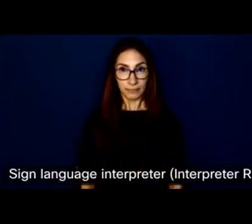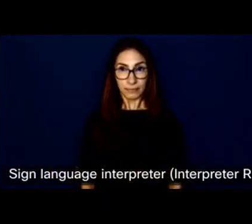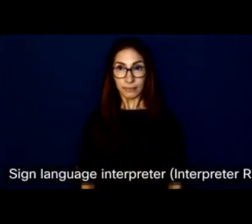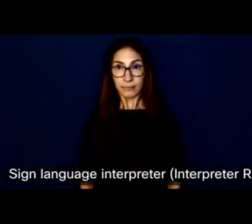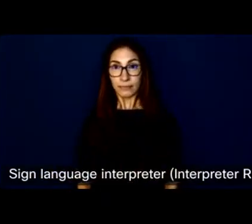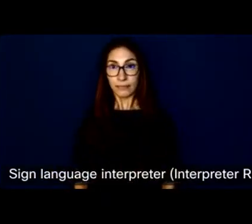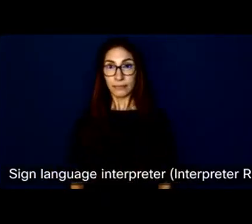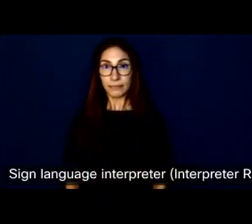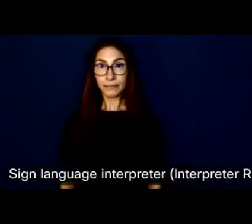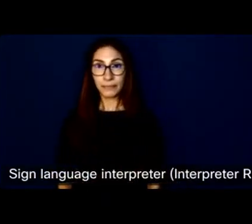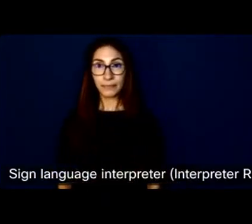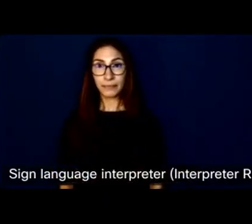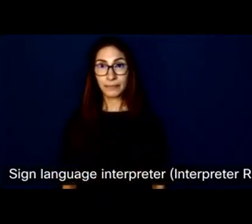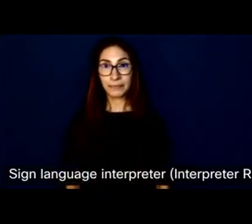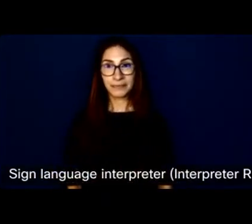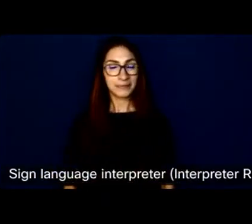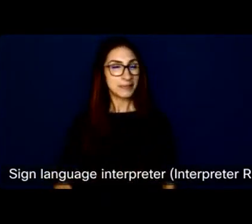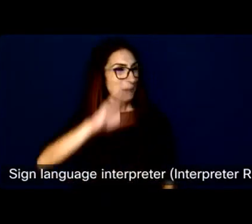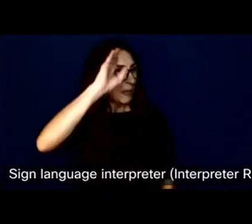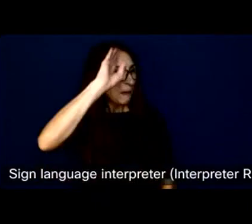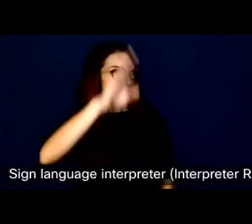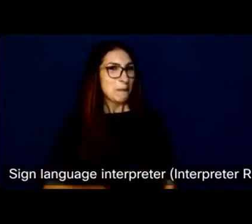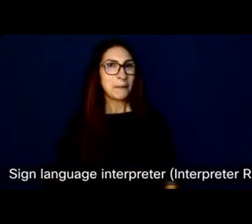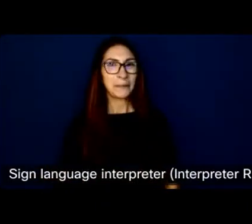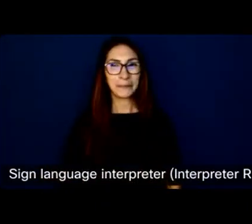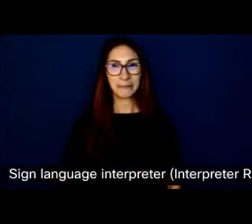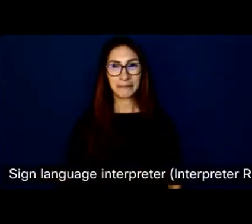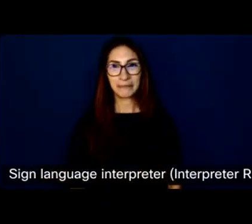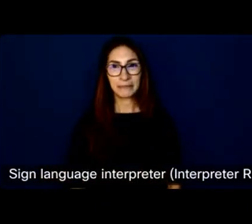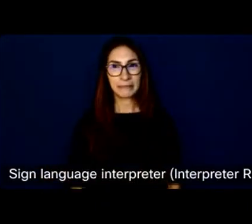Hello. For some reason, my video has me